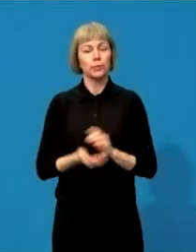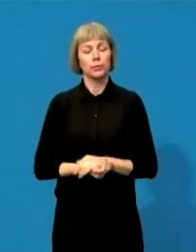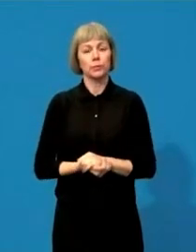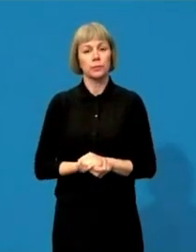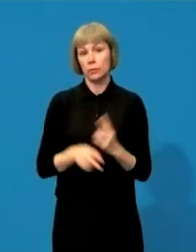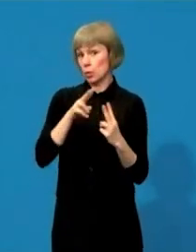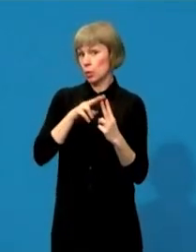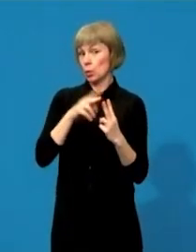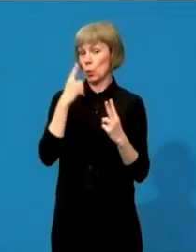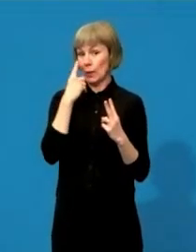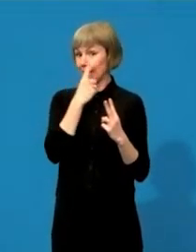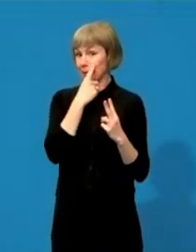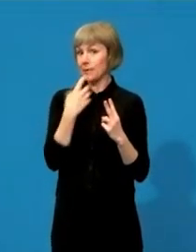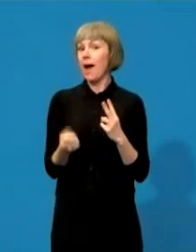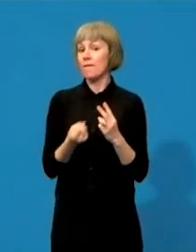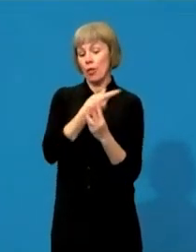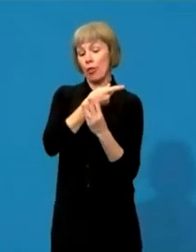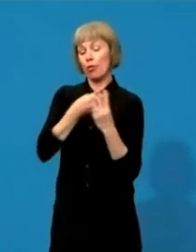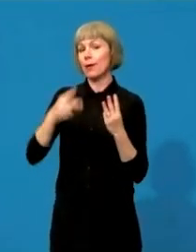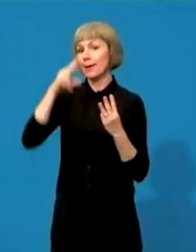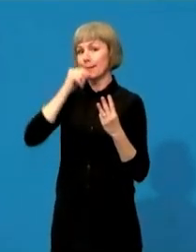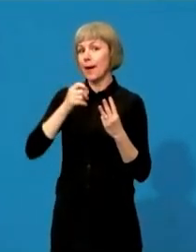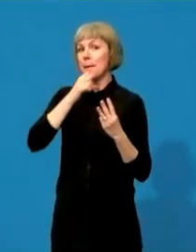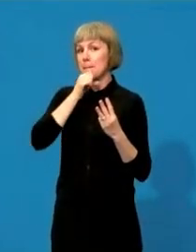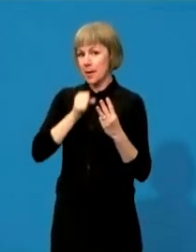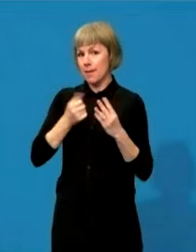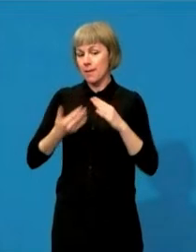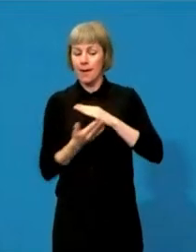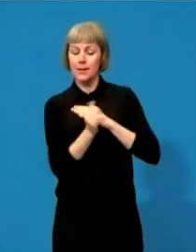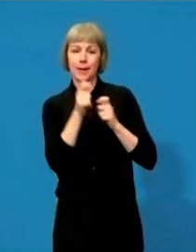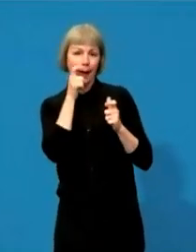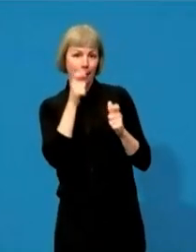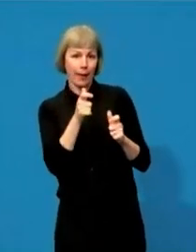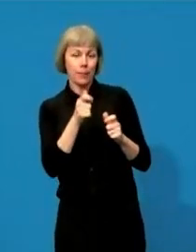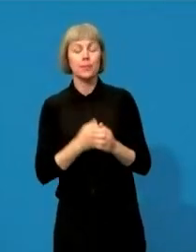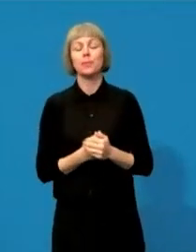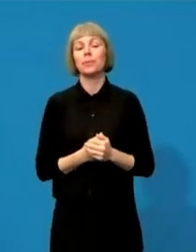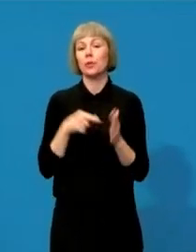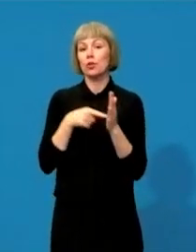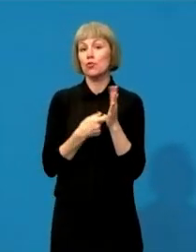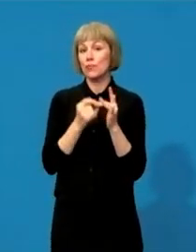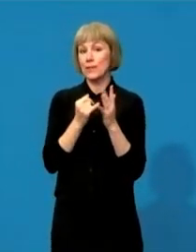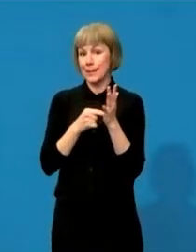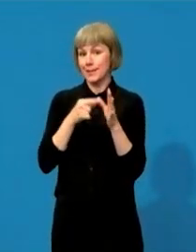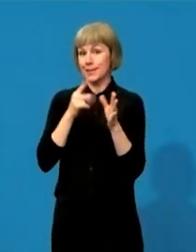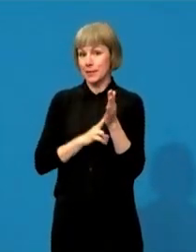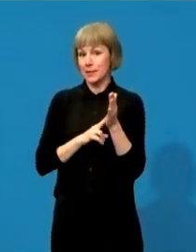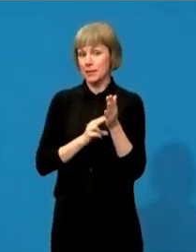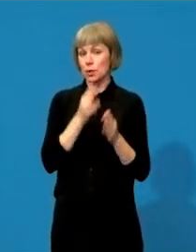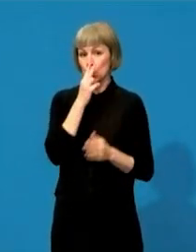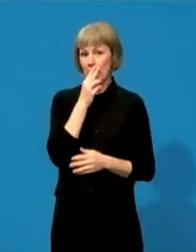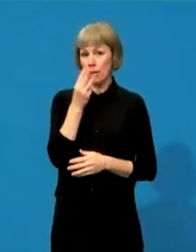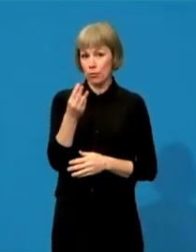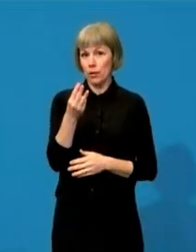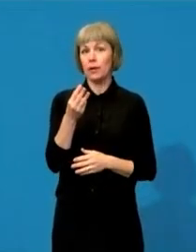currently have three young men in their care: Tristan, aged 23; Tylon, aged 18; and